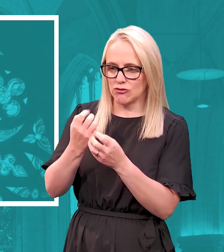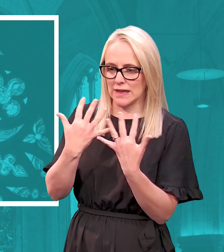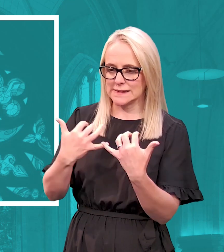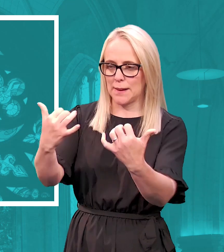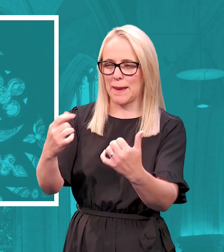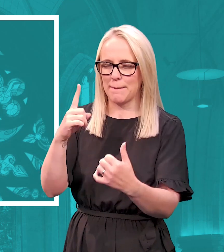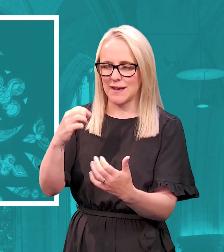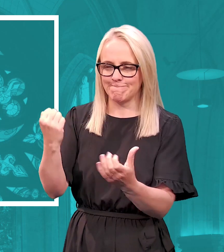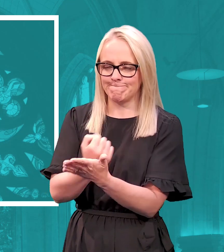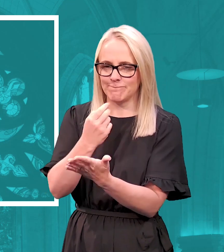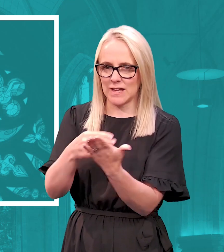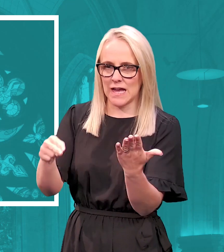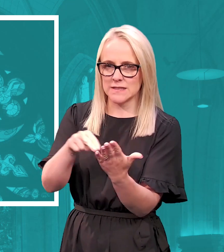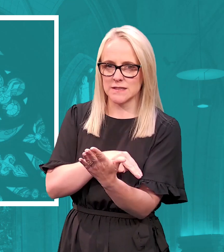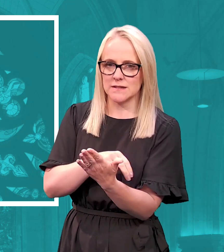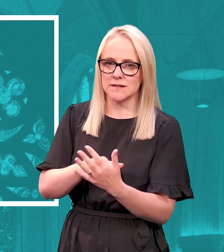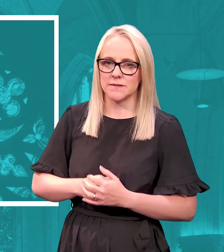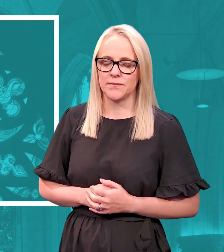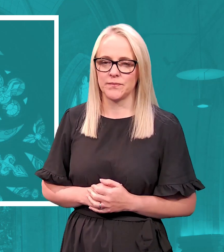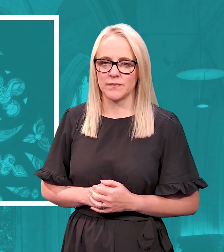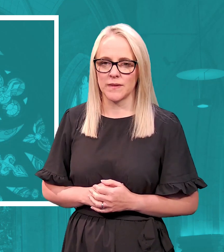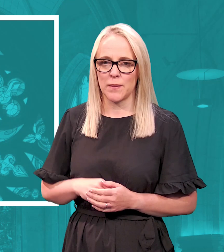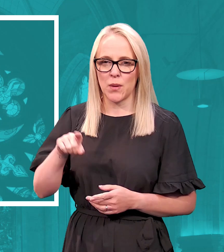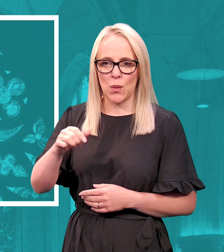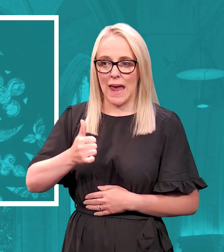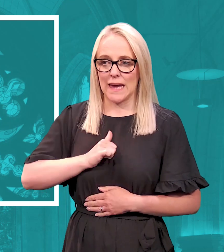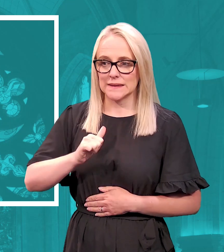but the remit was already scheduled to come to us for this year.